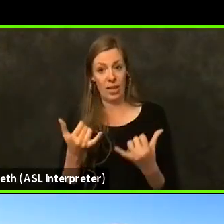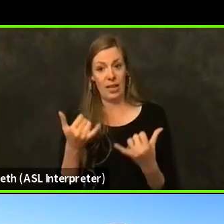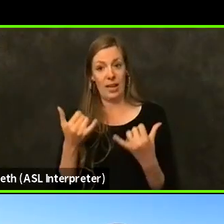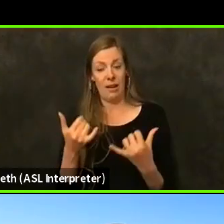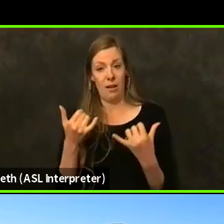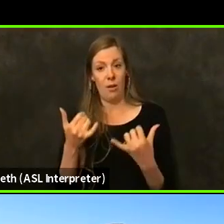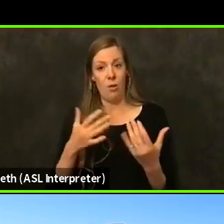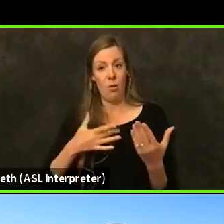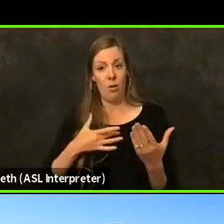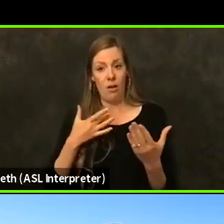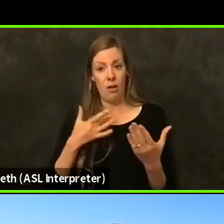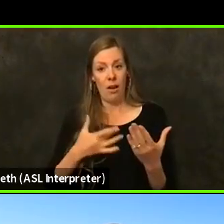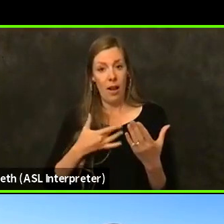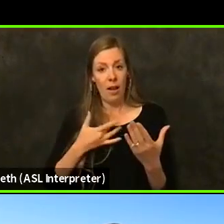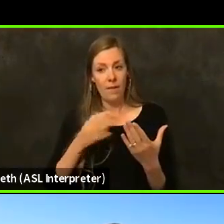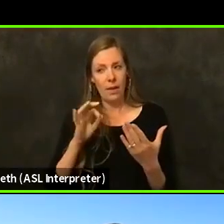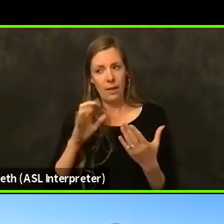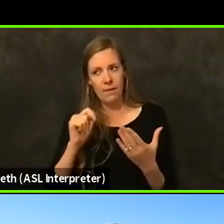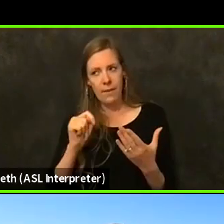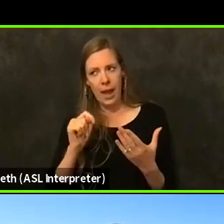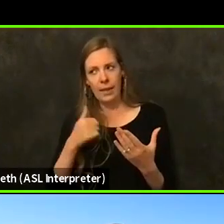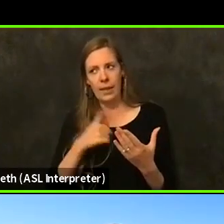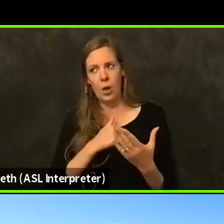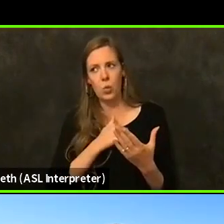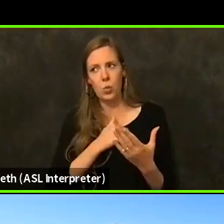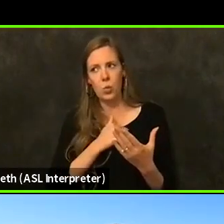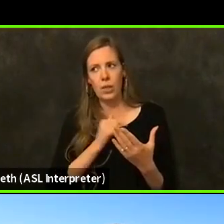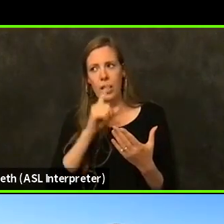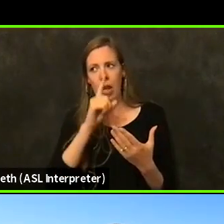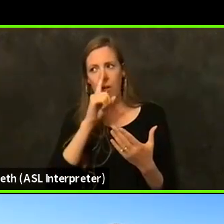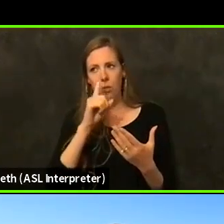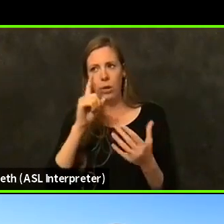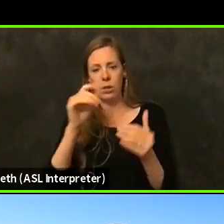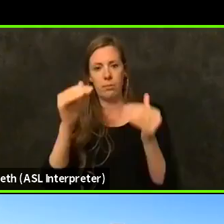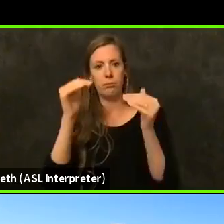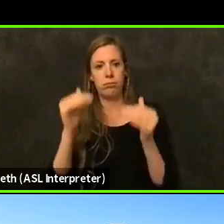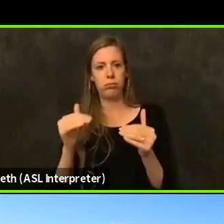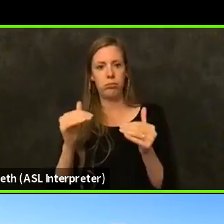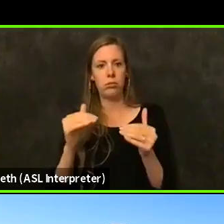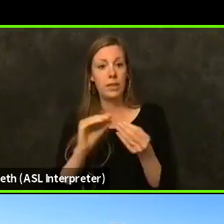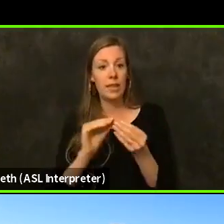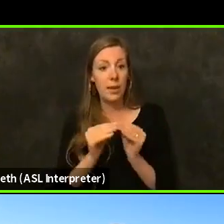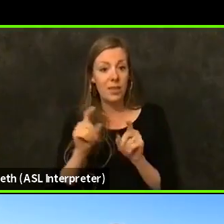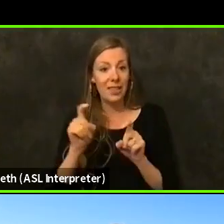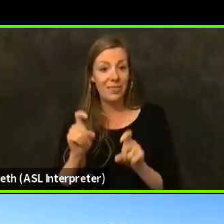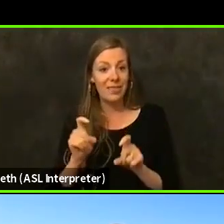the fact that we've really dropped the numbers of testing is holding us back.